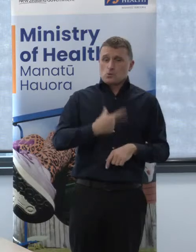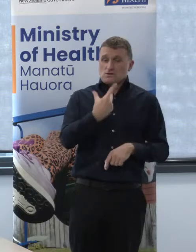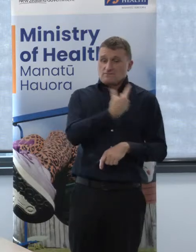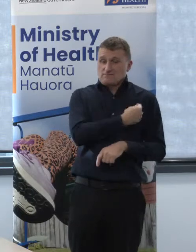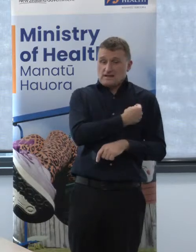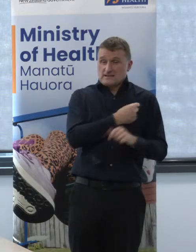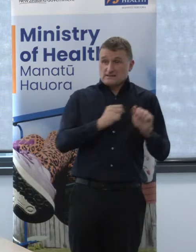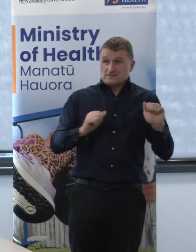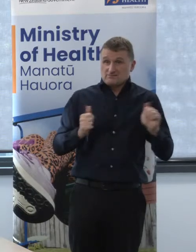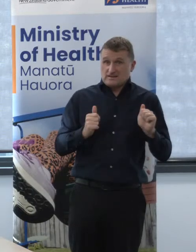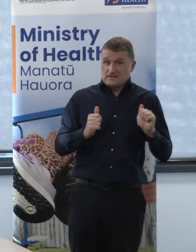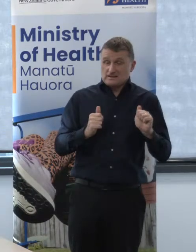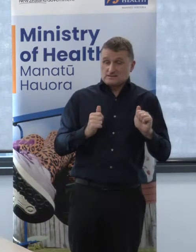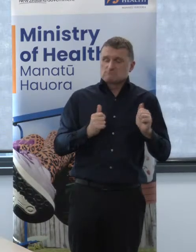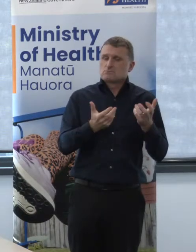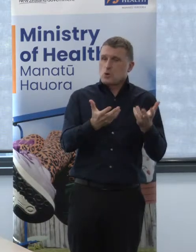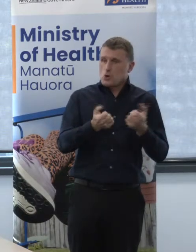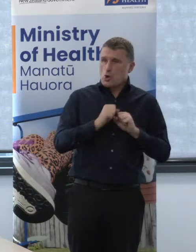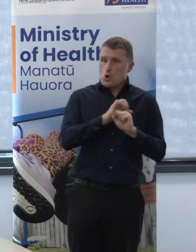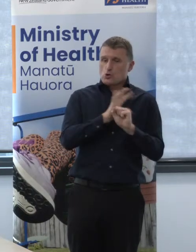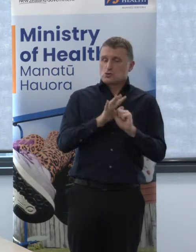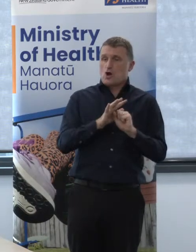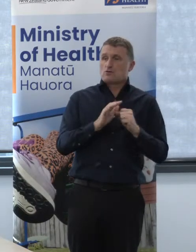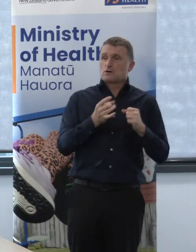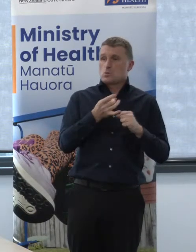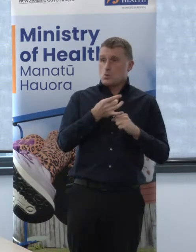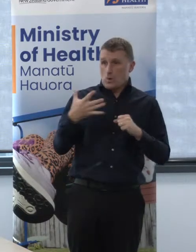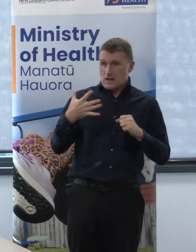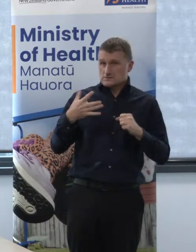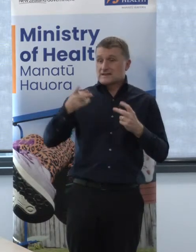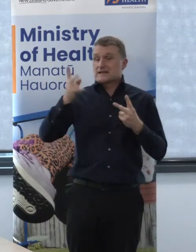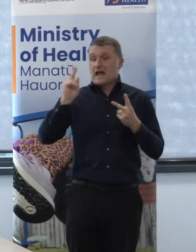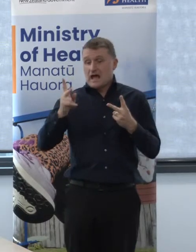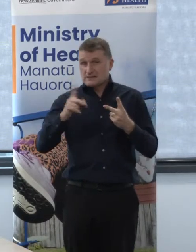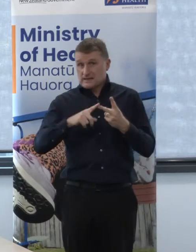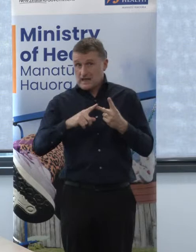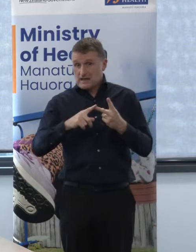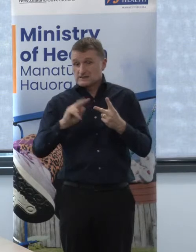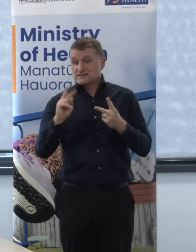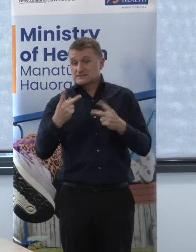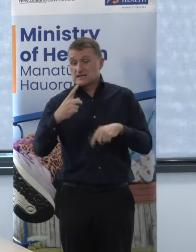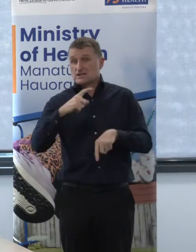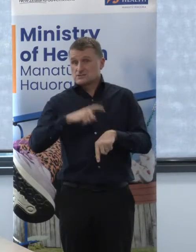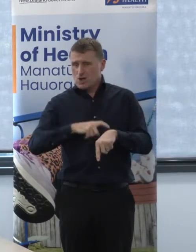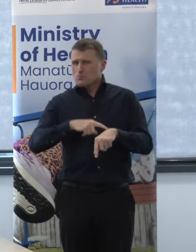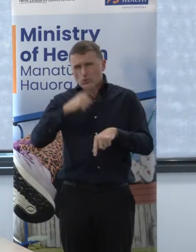With people being infected the second time